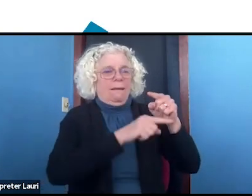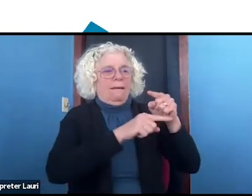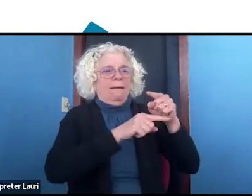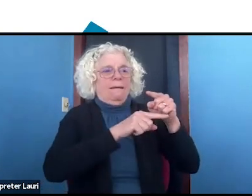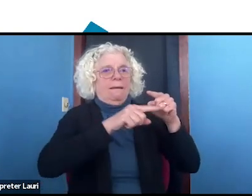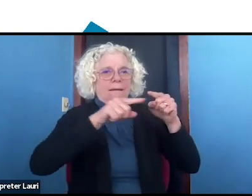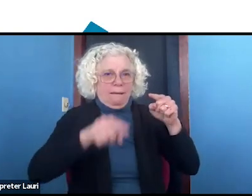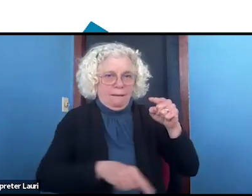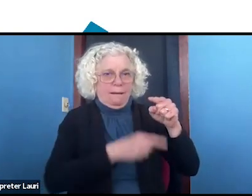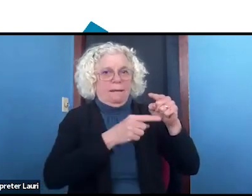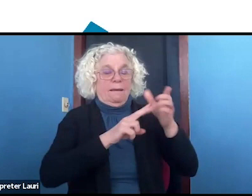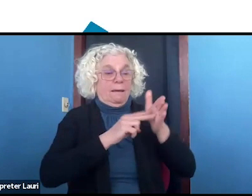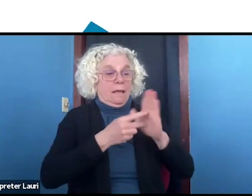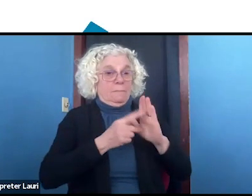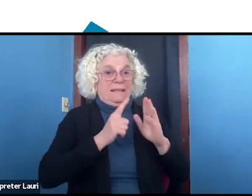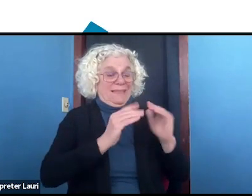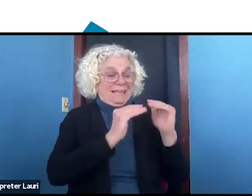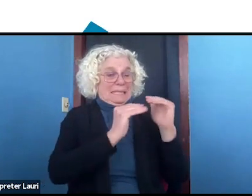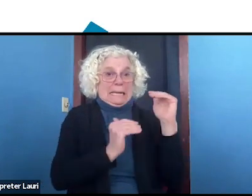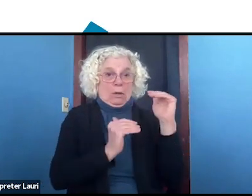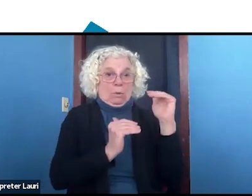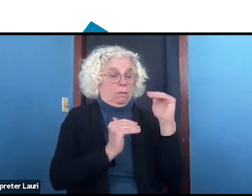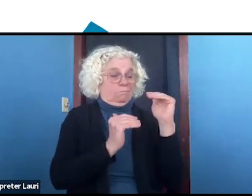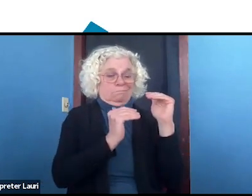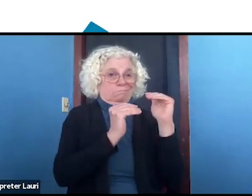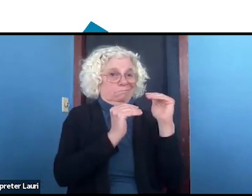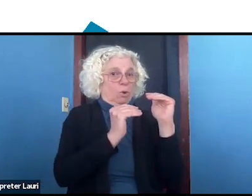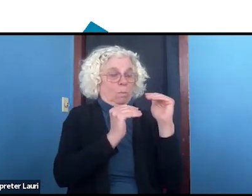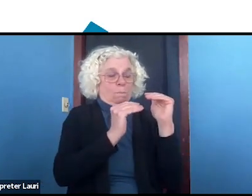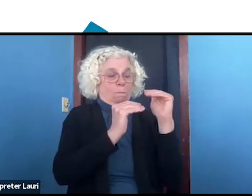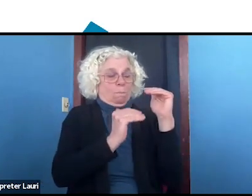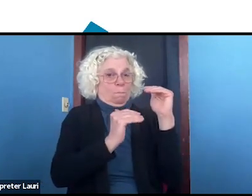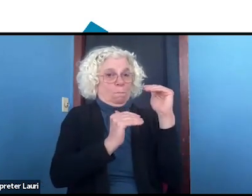to promote inequity and negative impact of crisis.